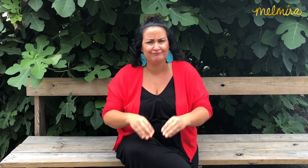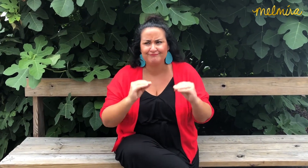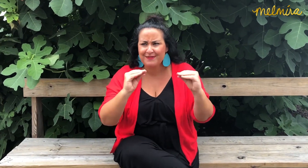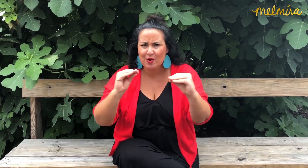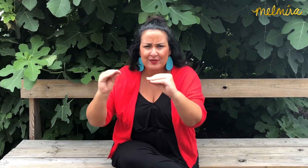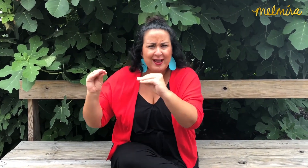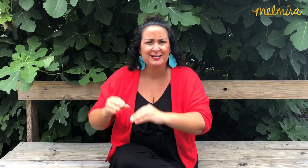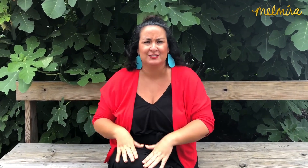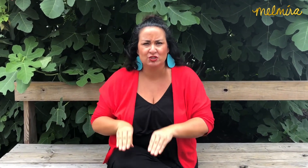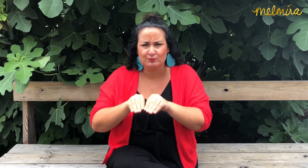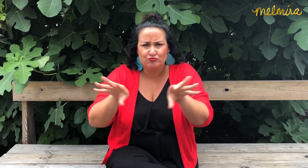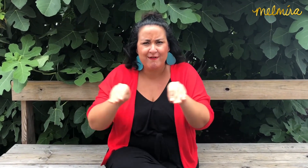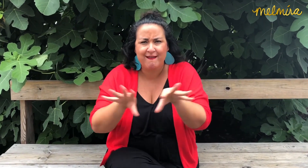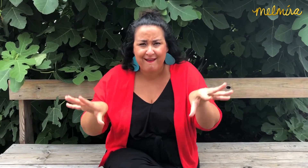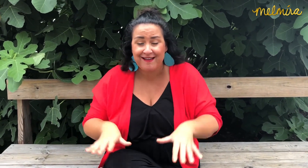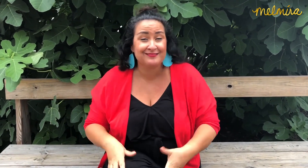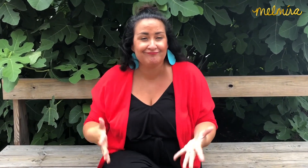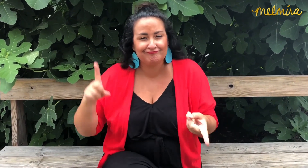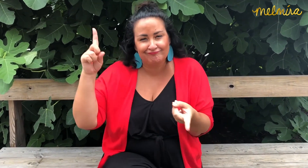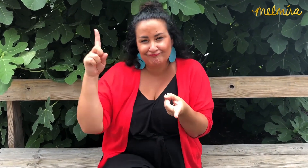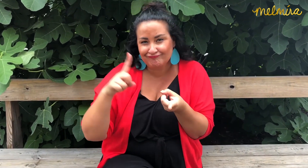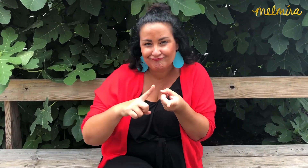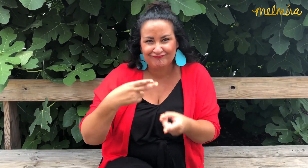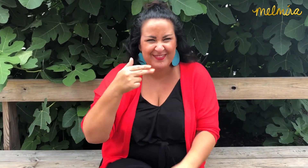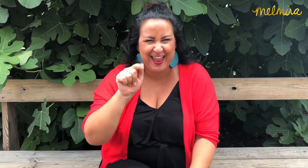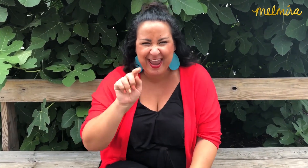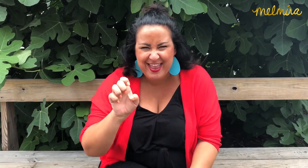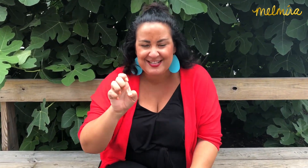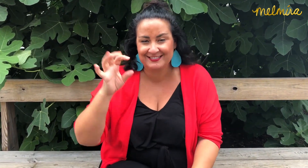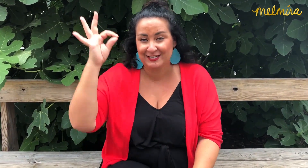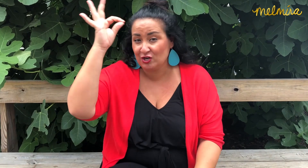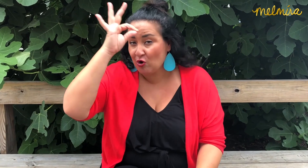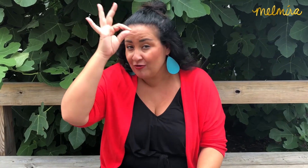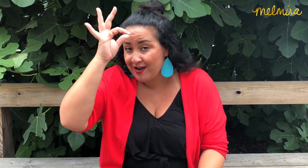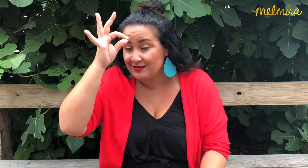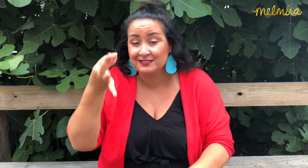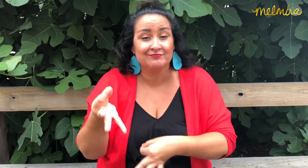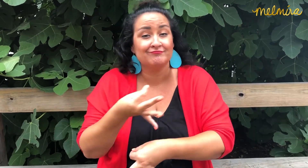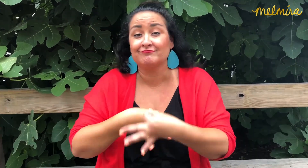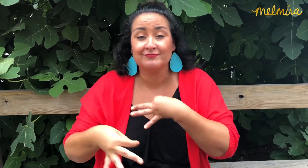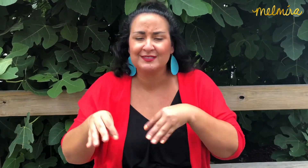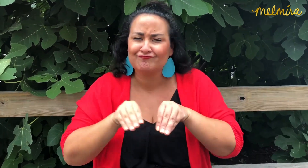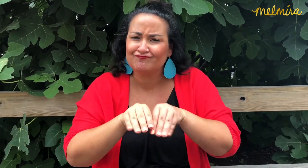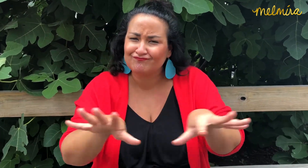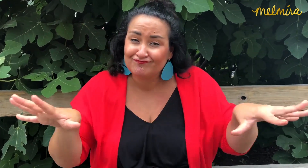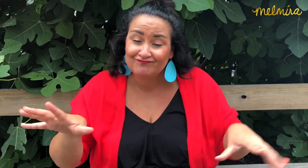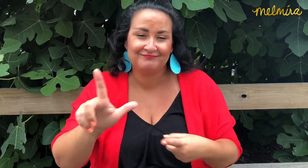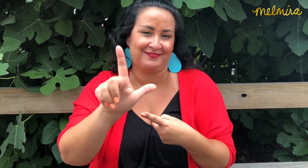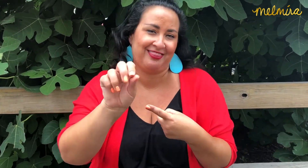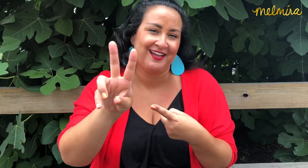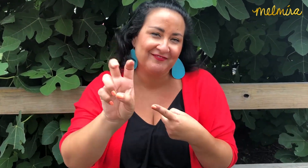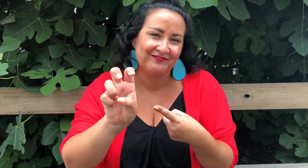by educating and spreading awareness to reduce hate and ignorance by replacing them with love.